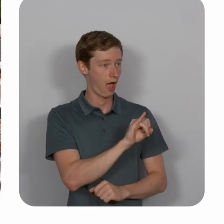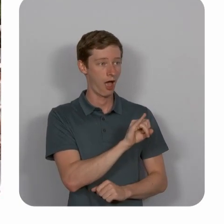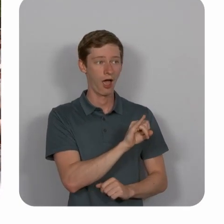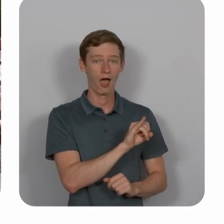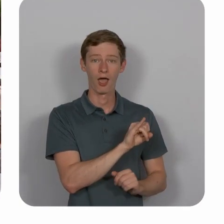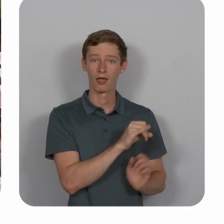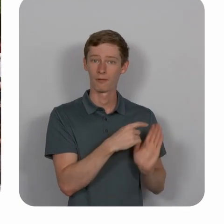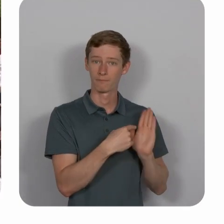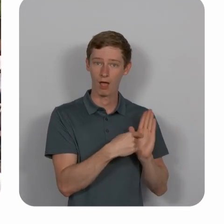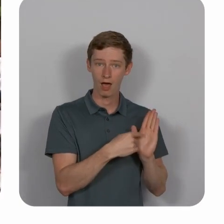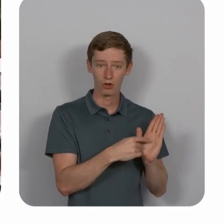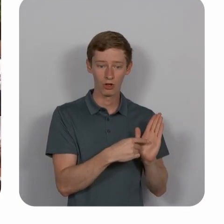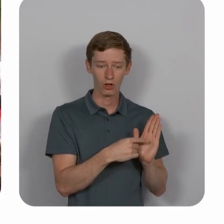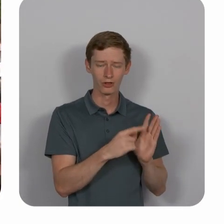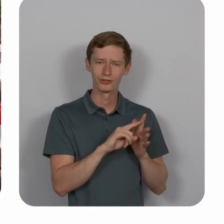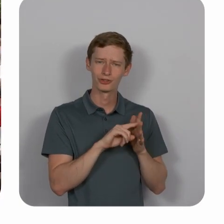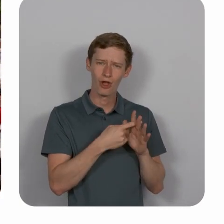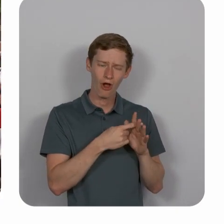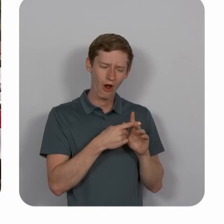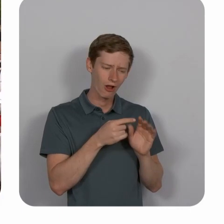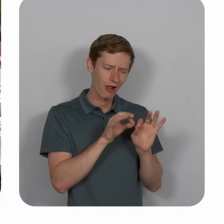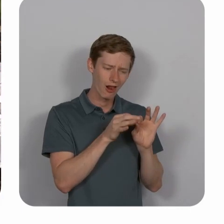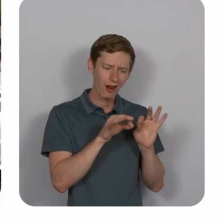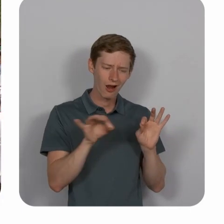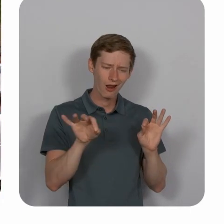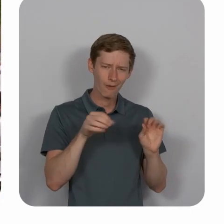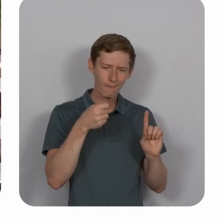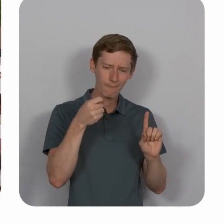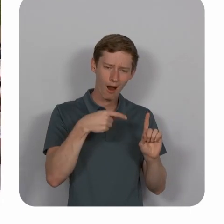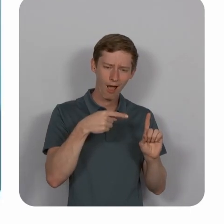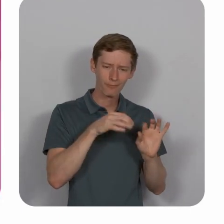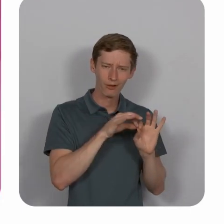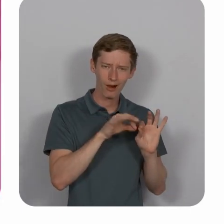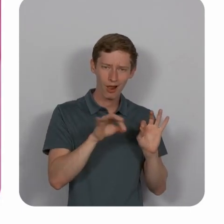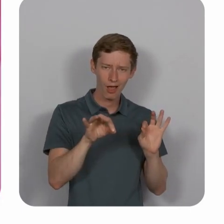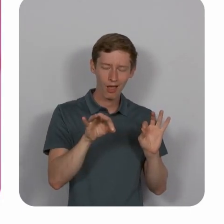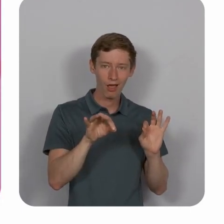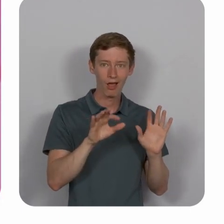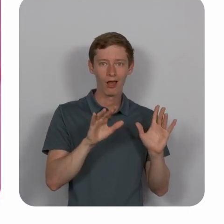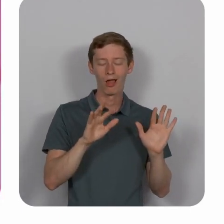from prompts and Llama models to all the AIs that you see today.